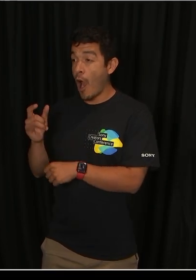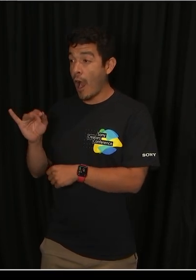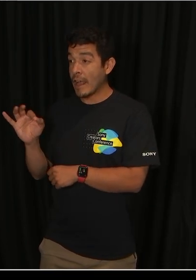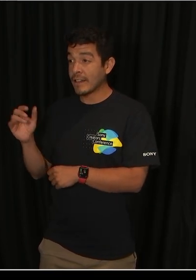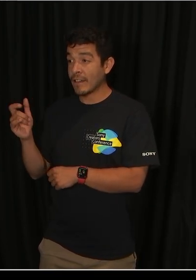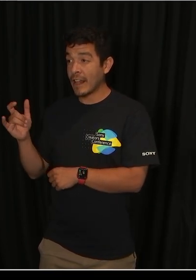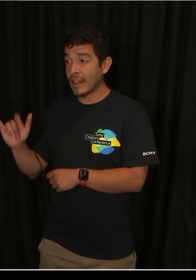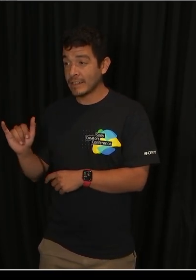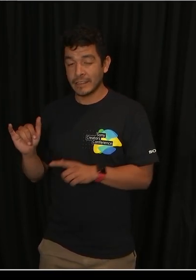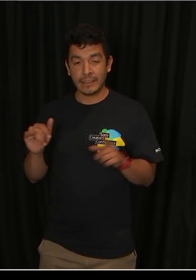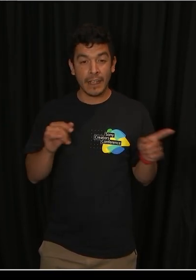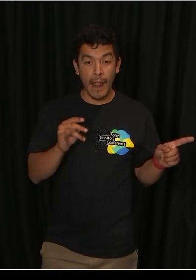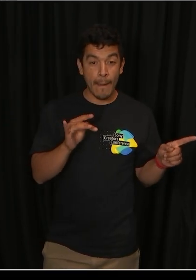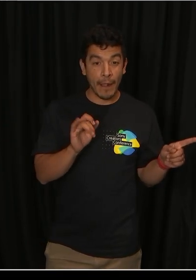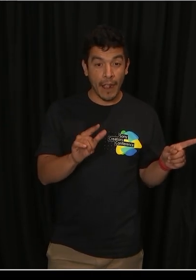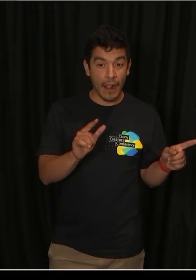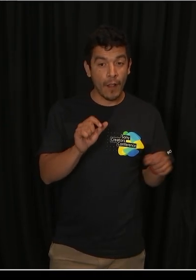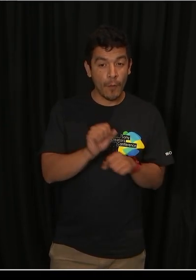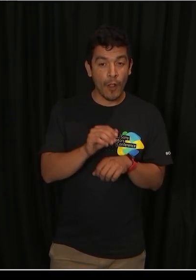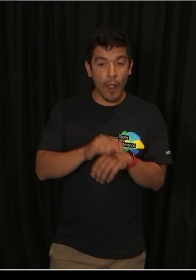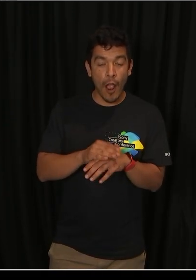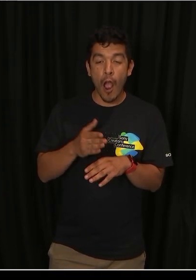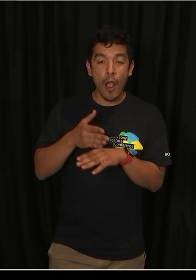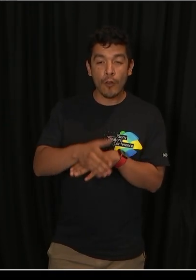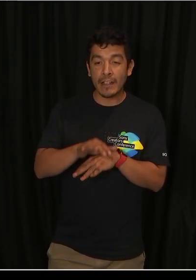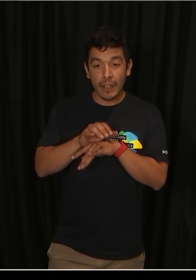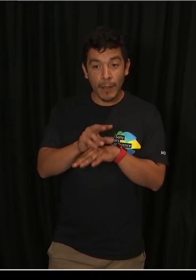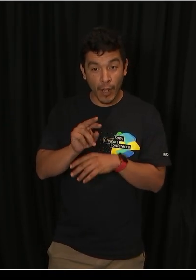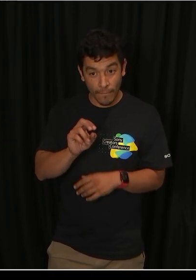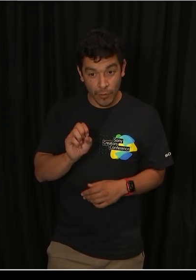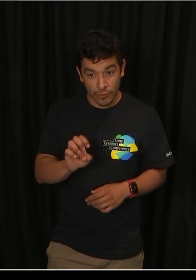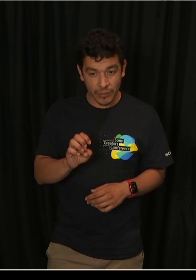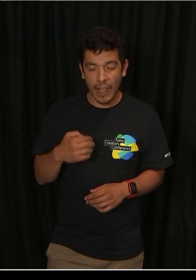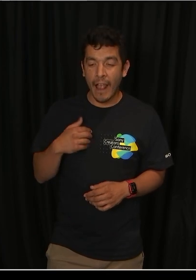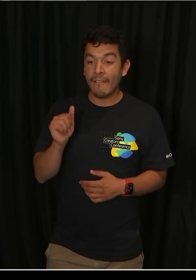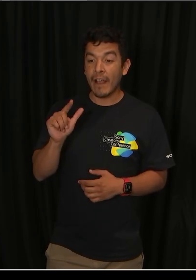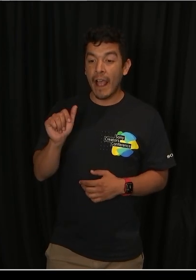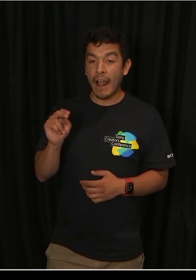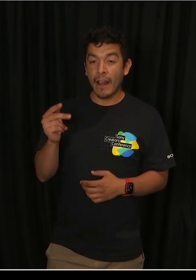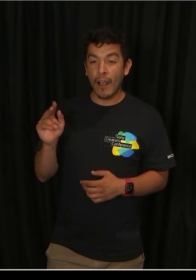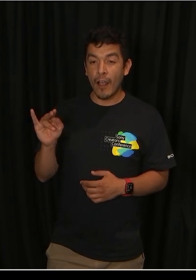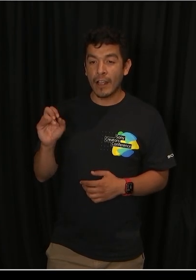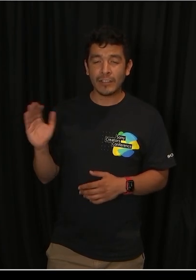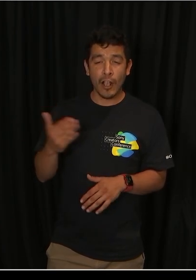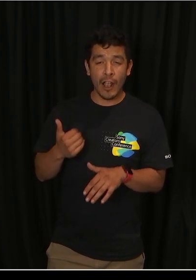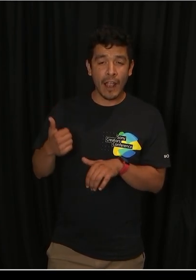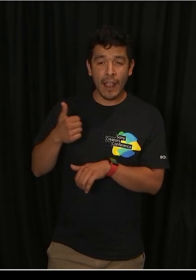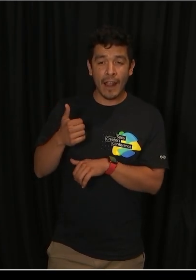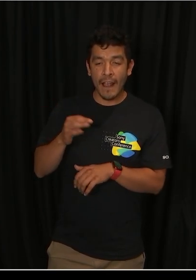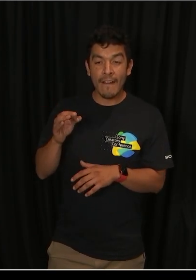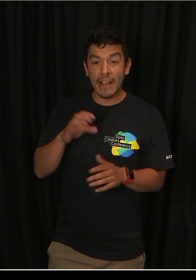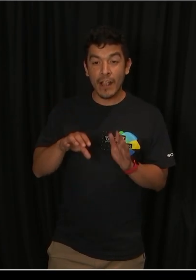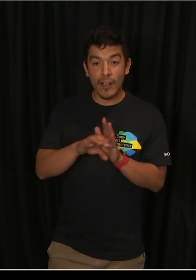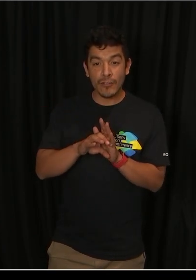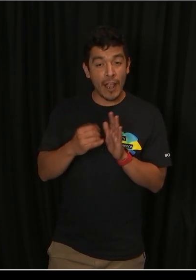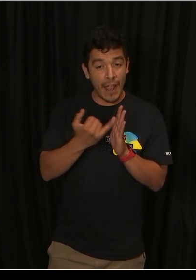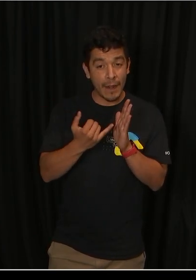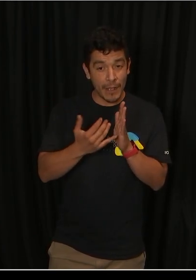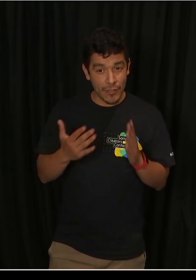Michael worked on Across the Spider-Verse. I've got Alan Hawkins, our head of character animation on Across the Spider-Verse,